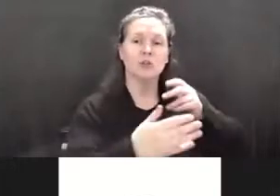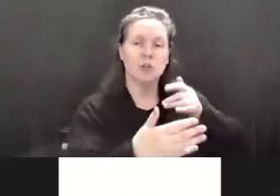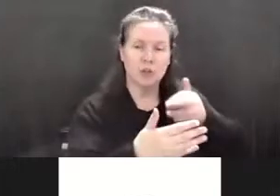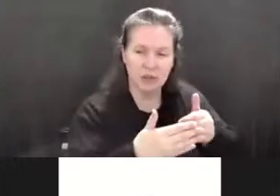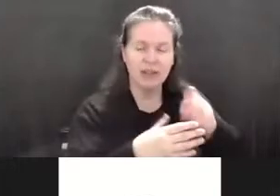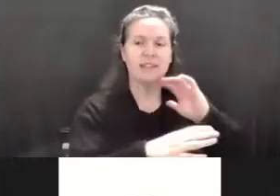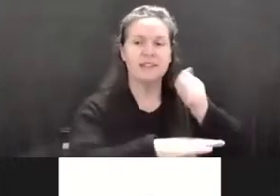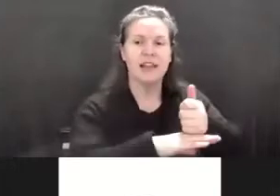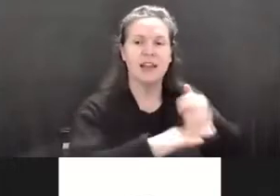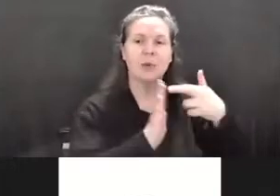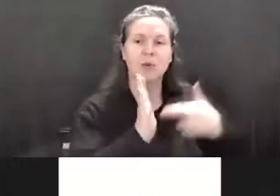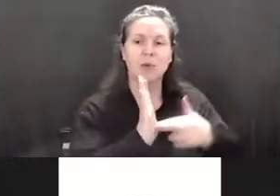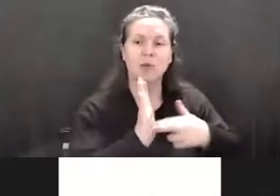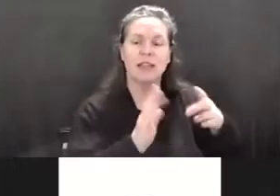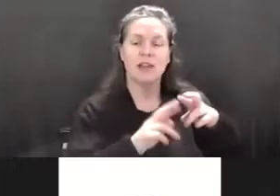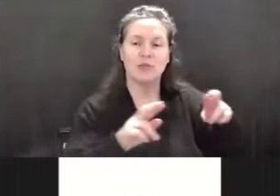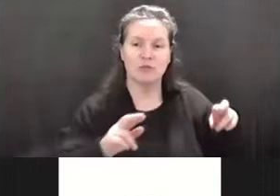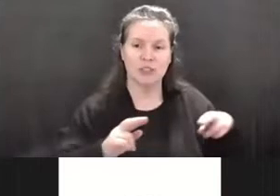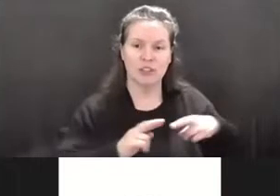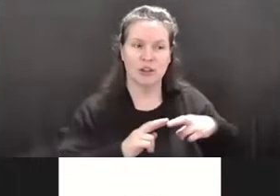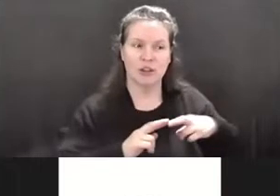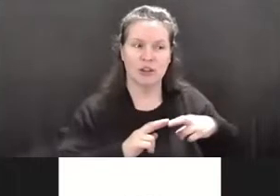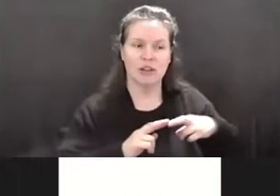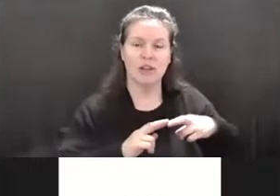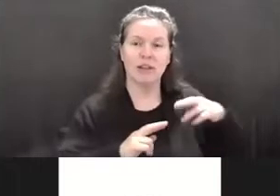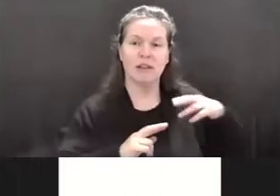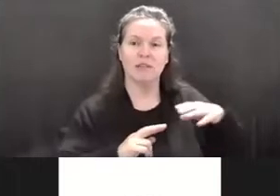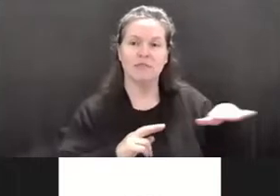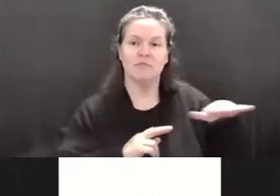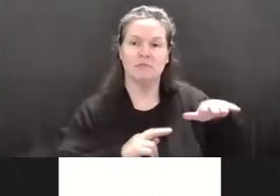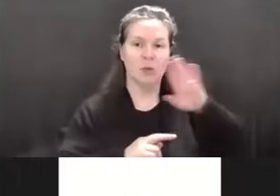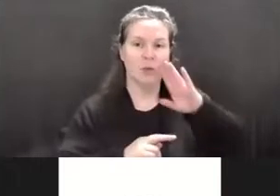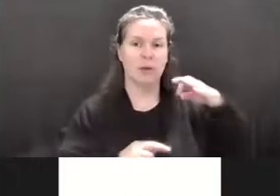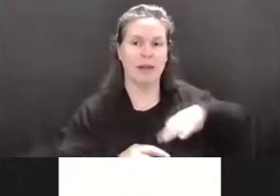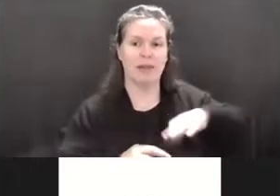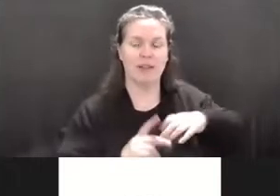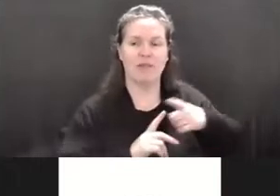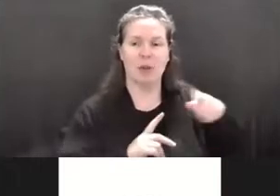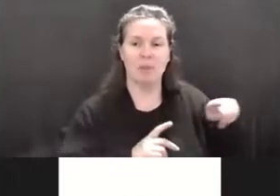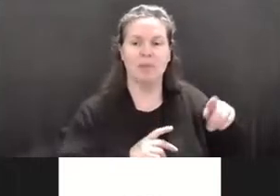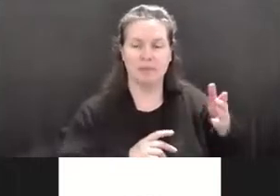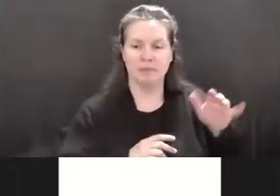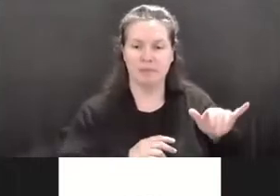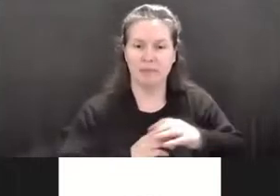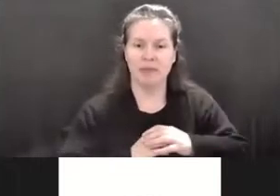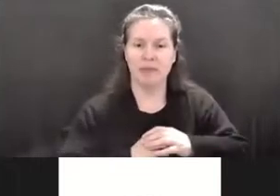that we can all benefit from. And so Dan, I'm gonna hand it back to you